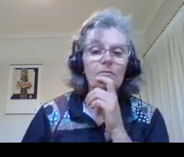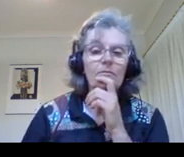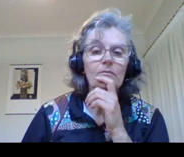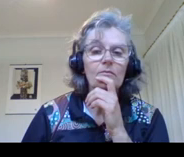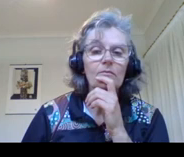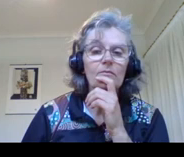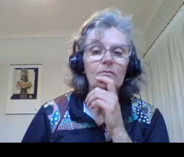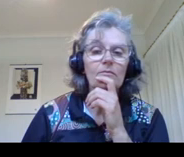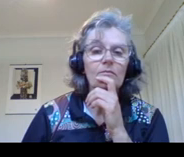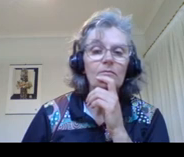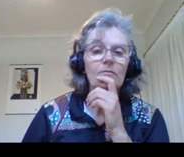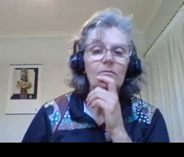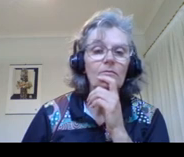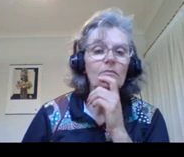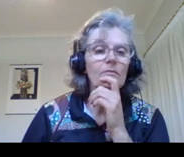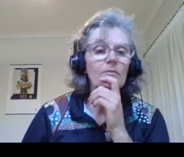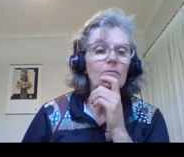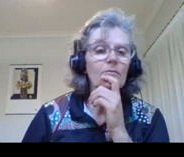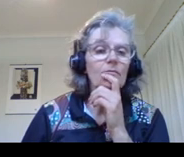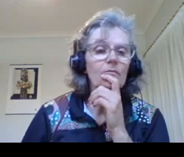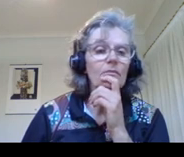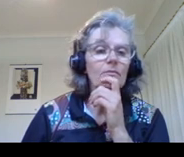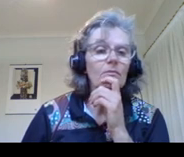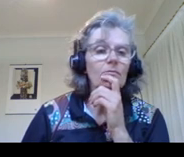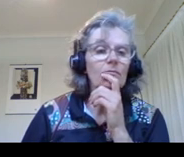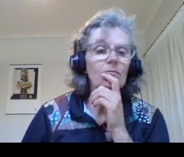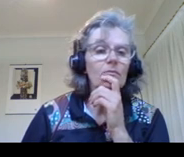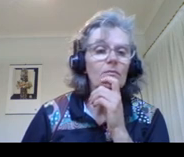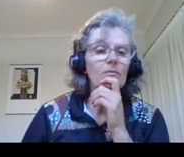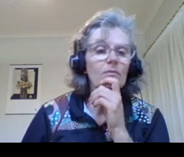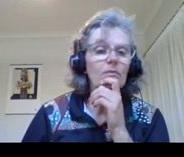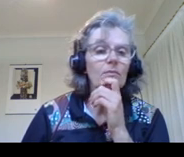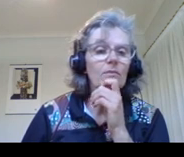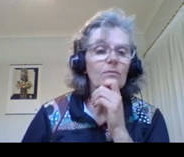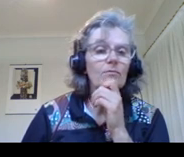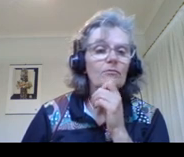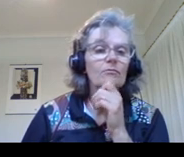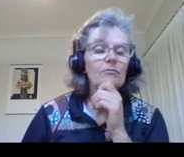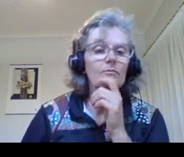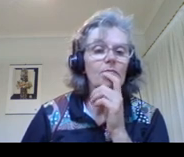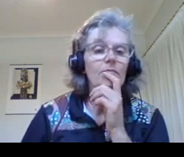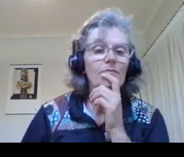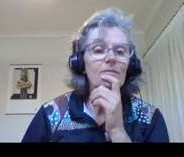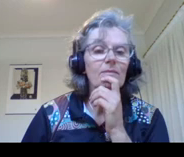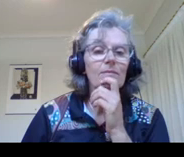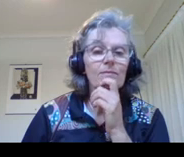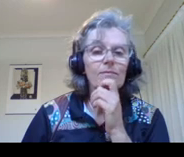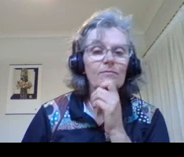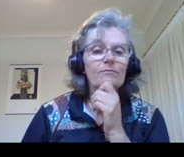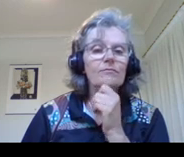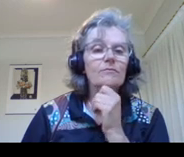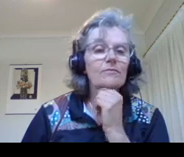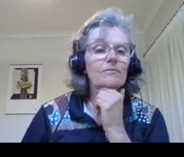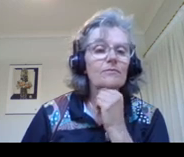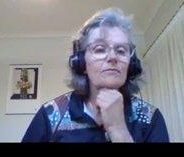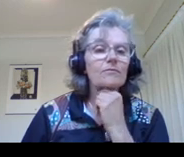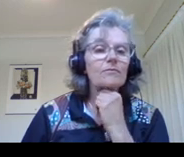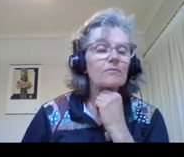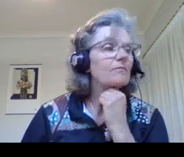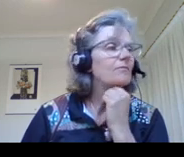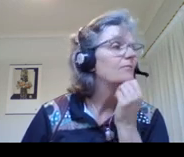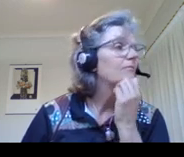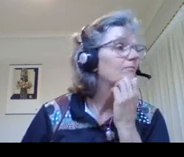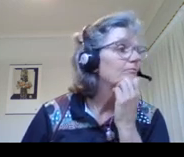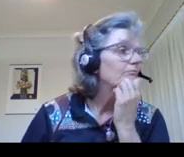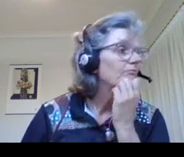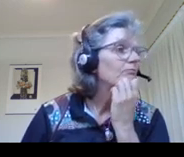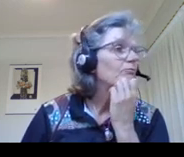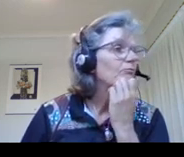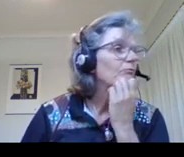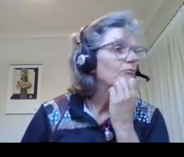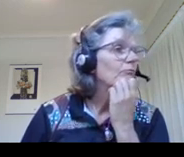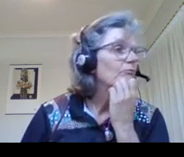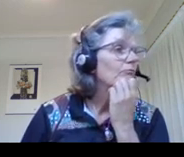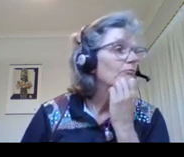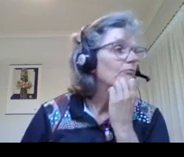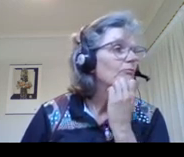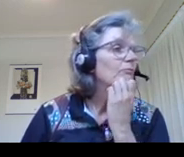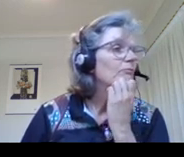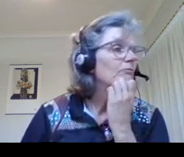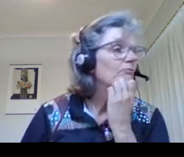Finn had mentioned when it comes to a government agency probably linking to the corona virus scam